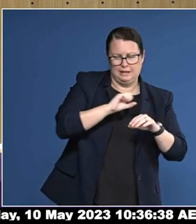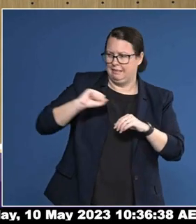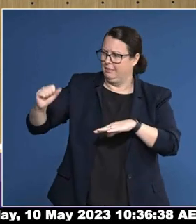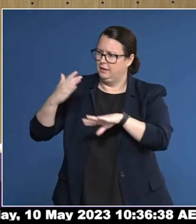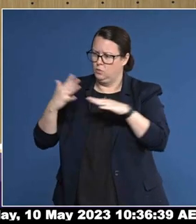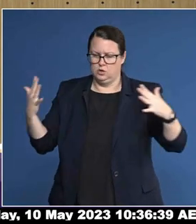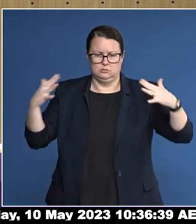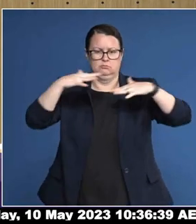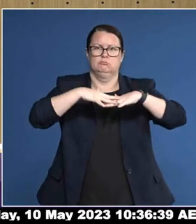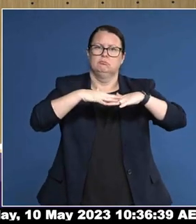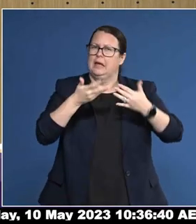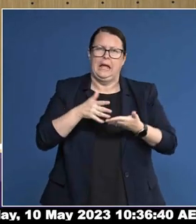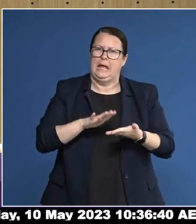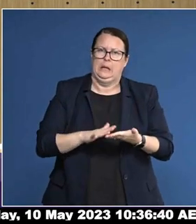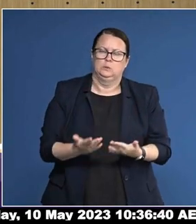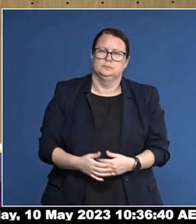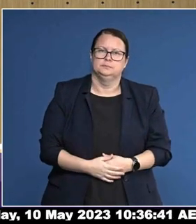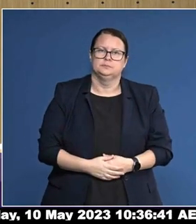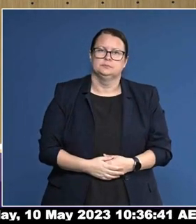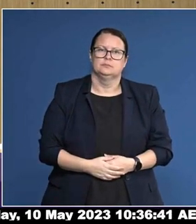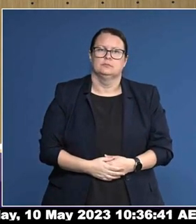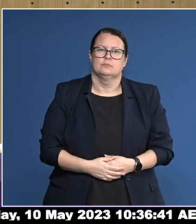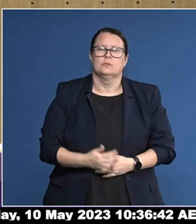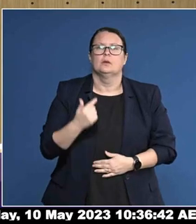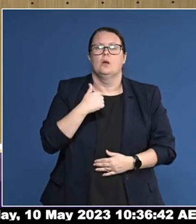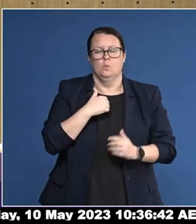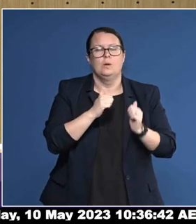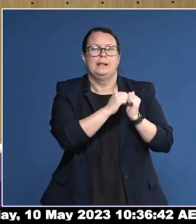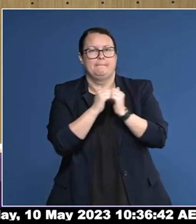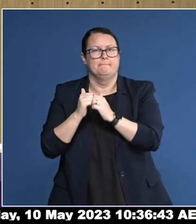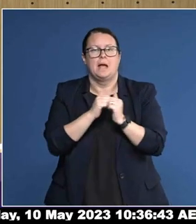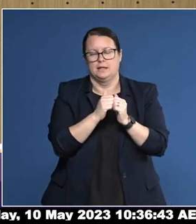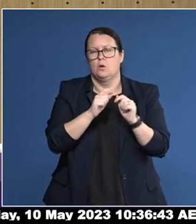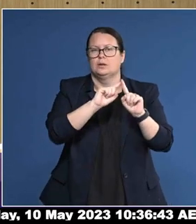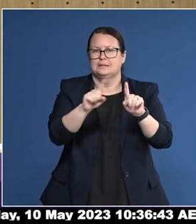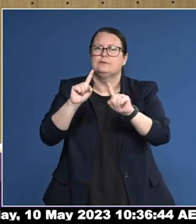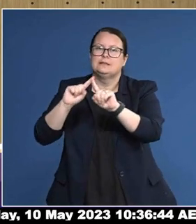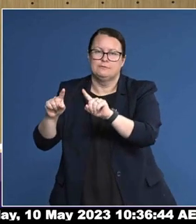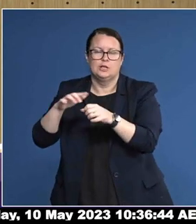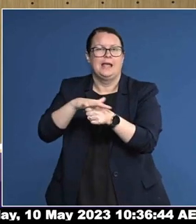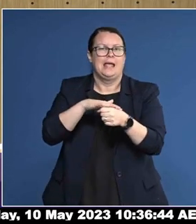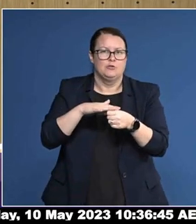So, we work in partnership on a number of areas, but embedded within our